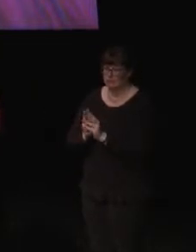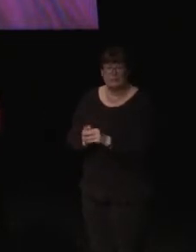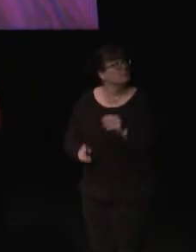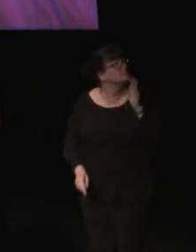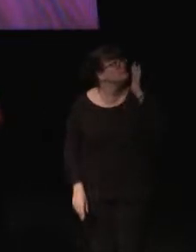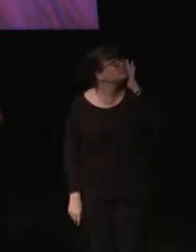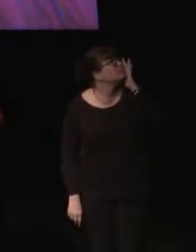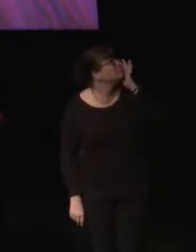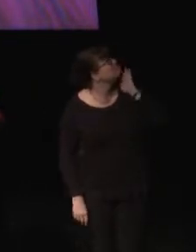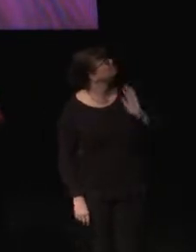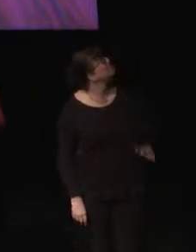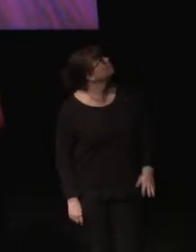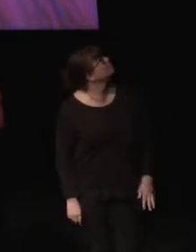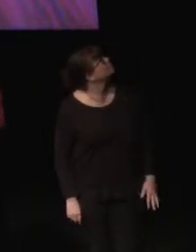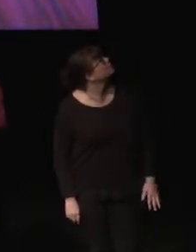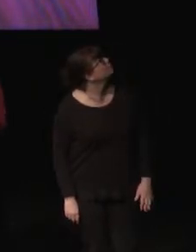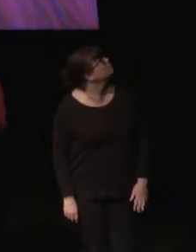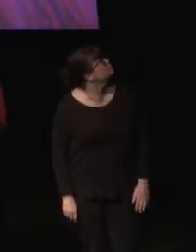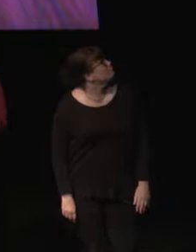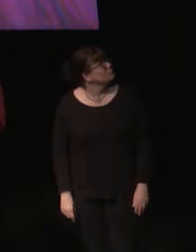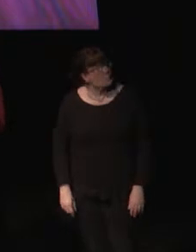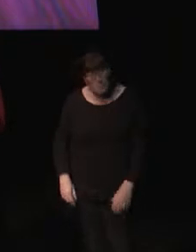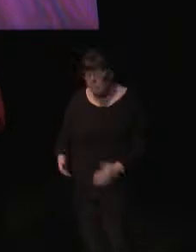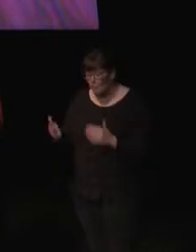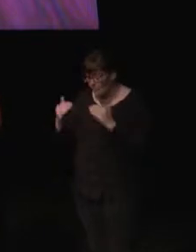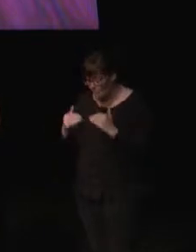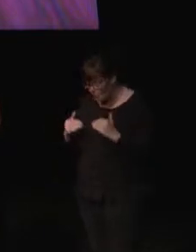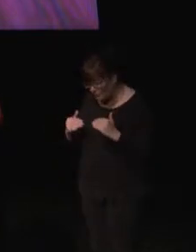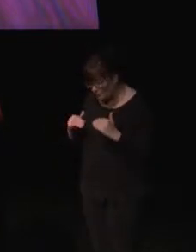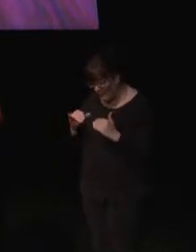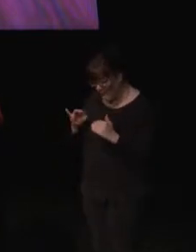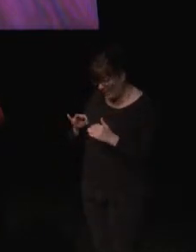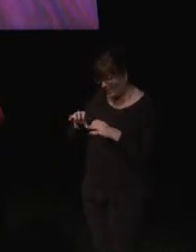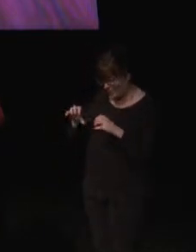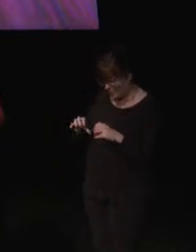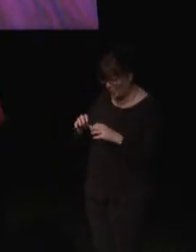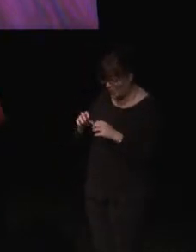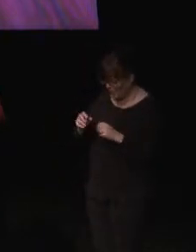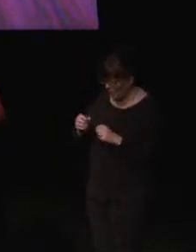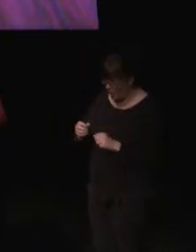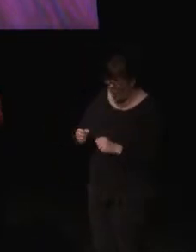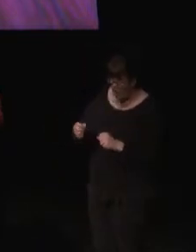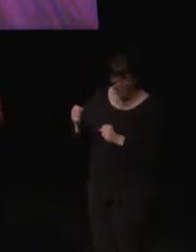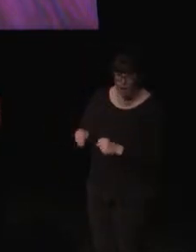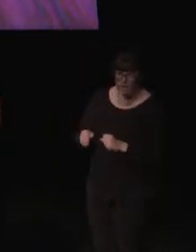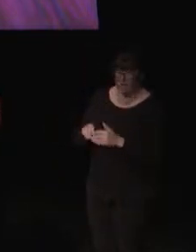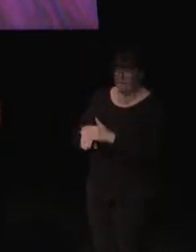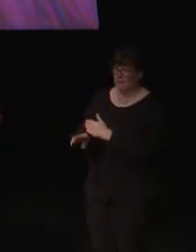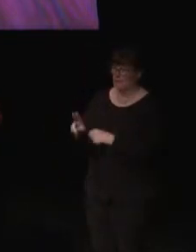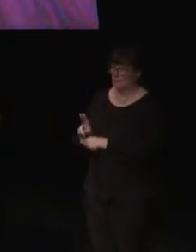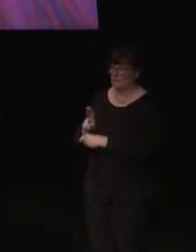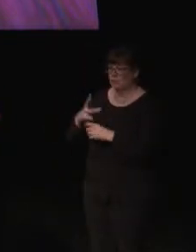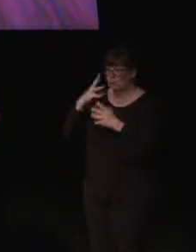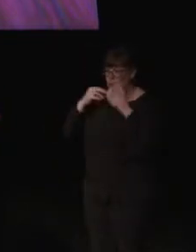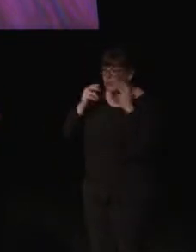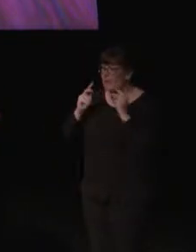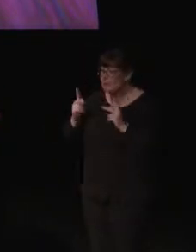And then also because if you do a highly accessible user experience, you'll have people talking, but you'll also have folks